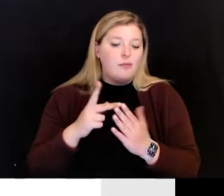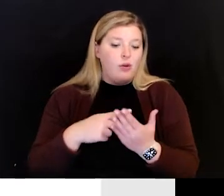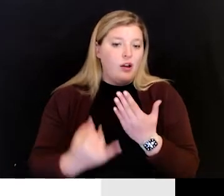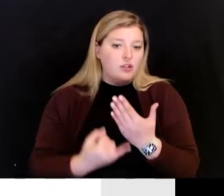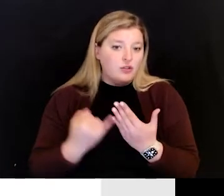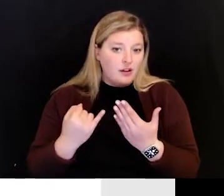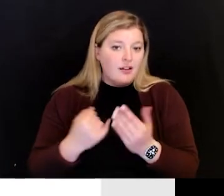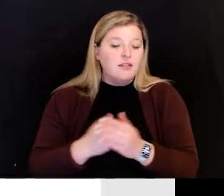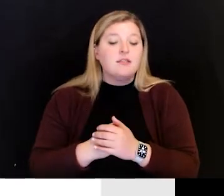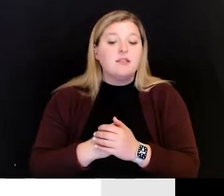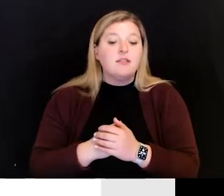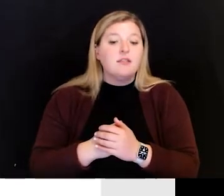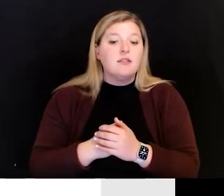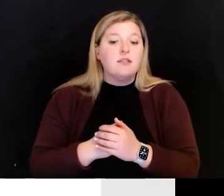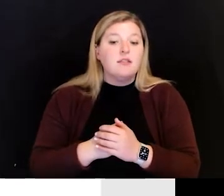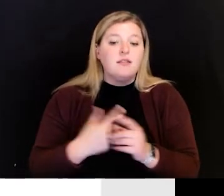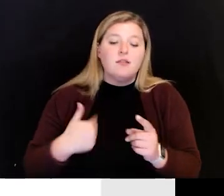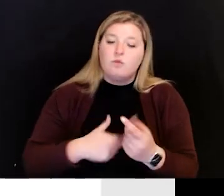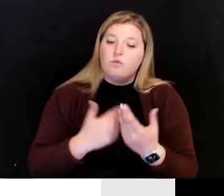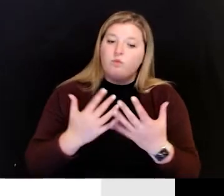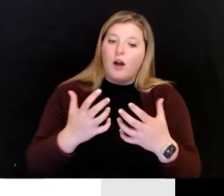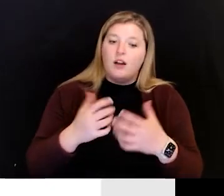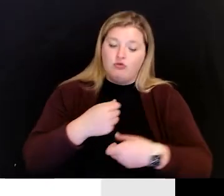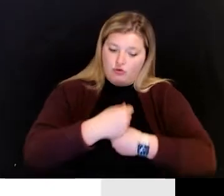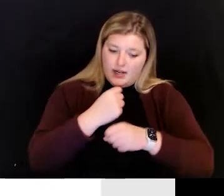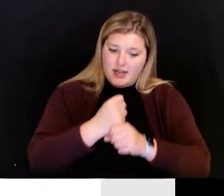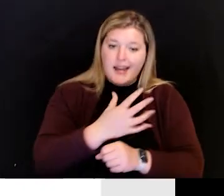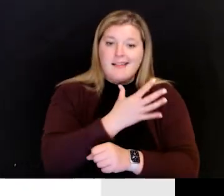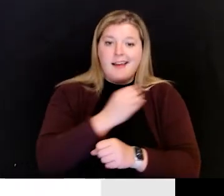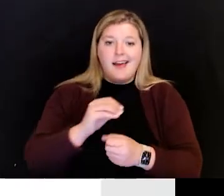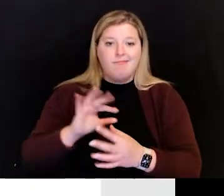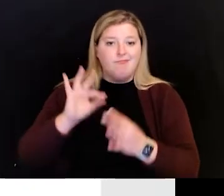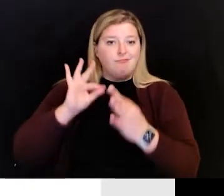to create and perfect that accessibility recipe.